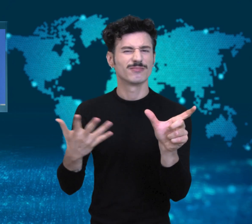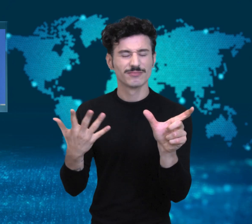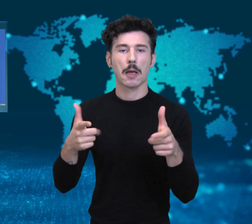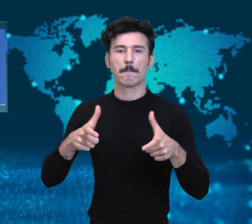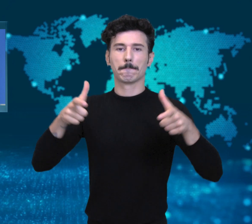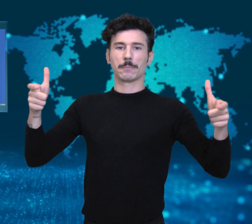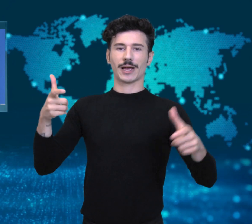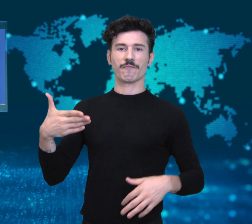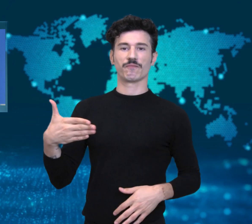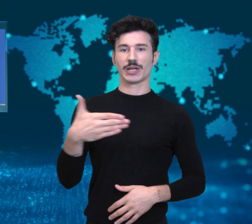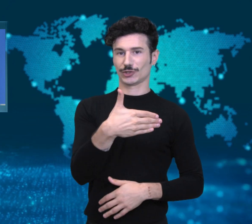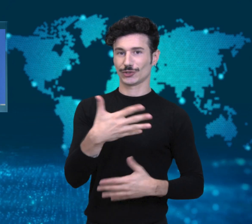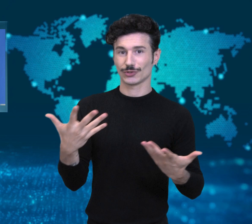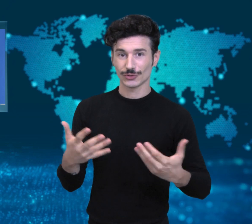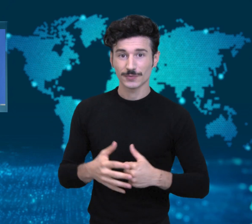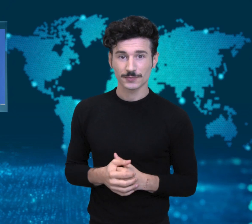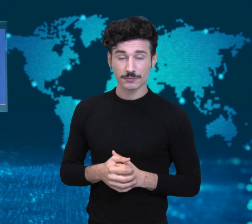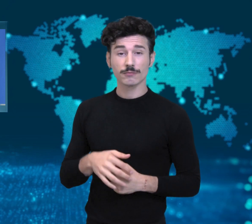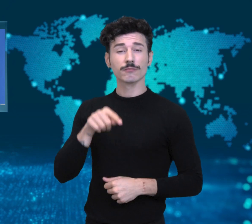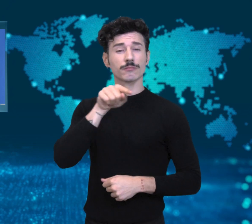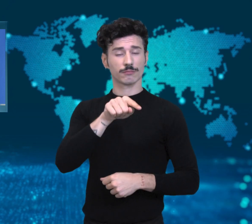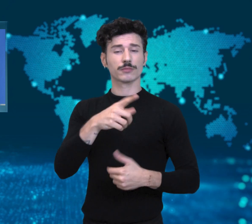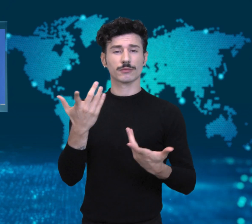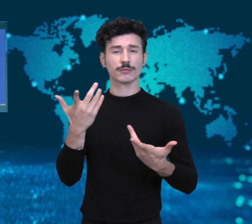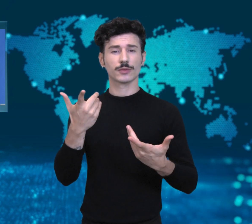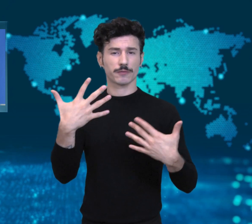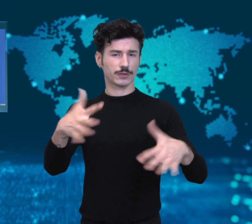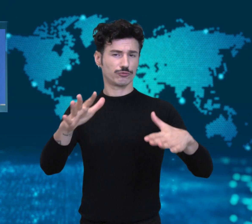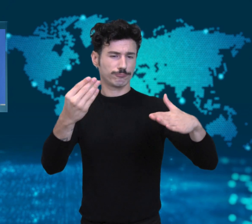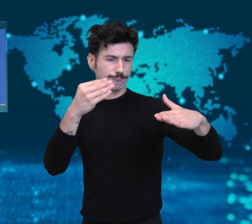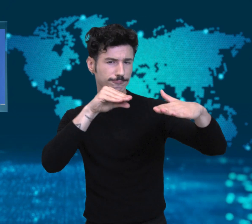before the burial took place.